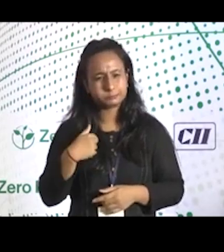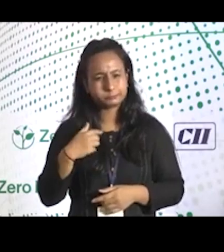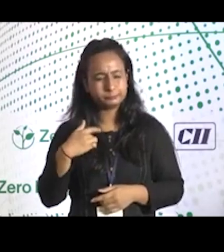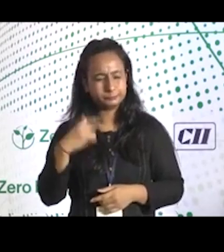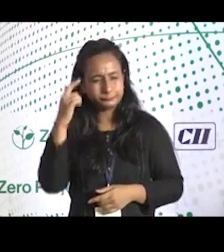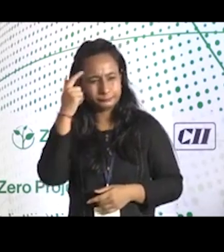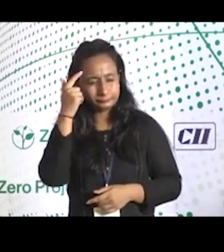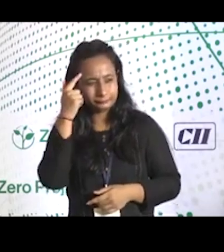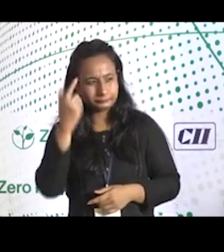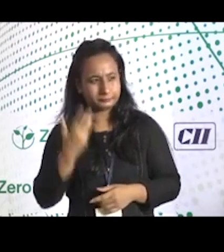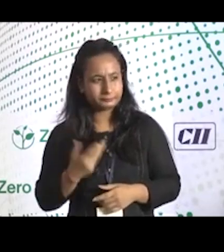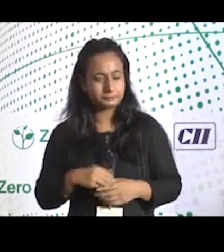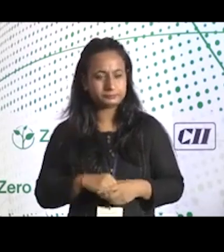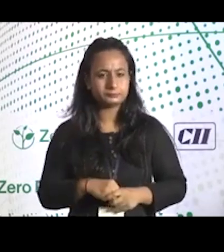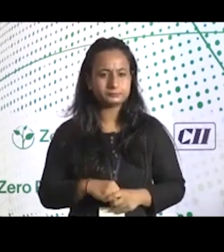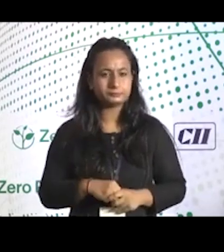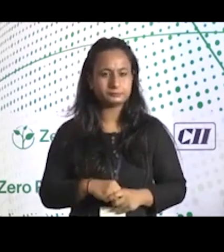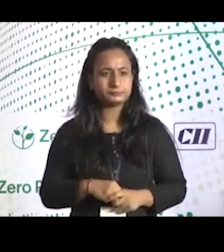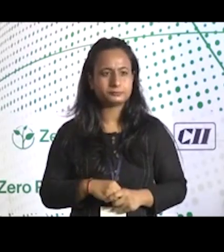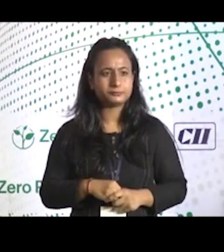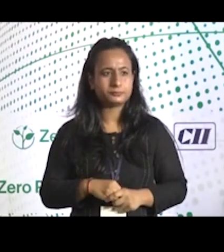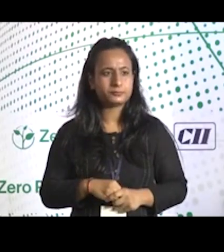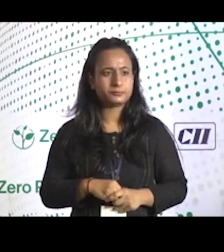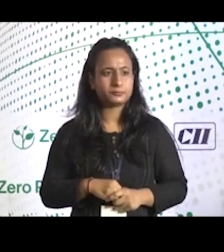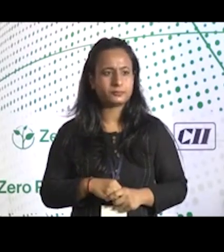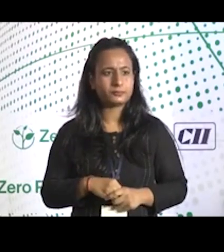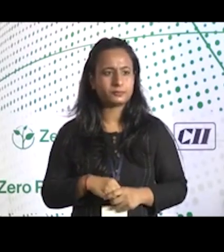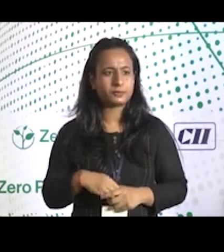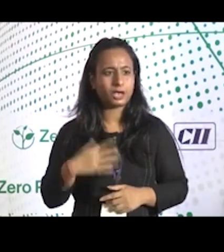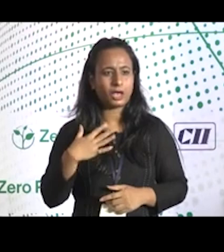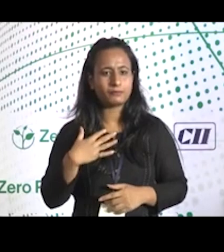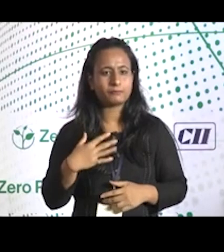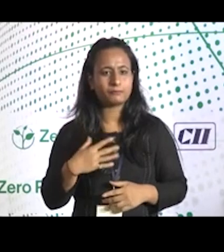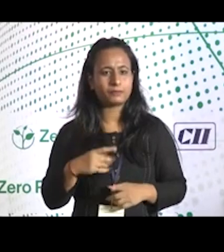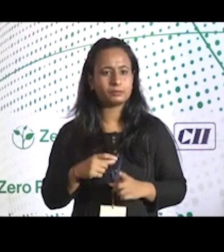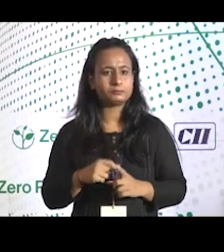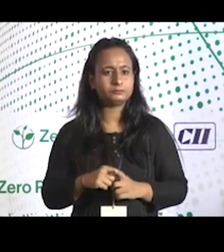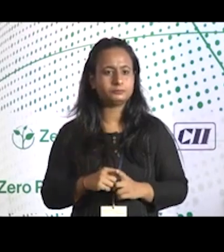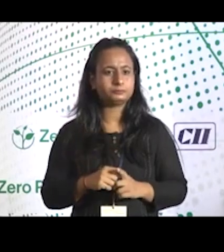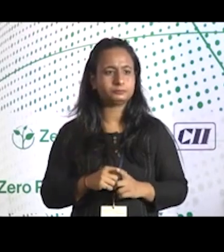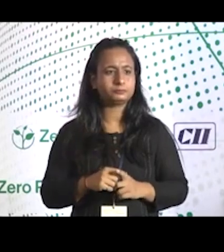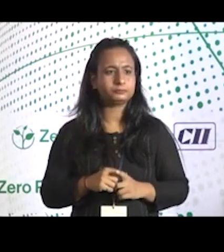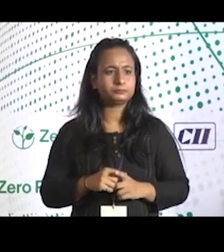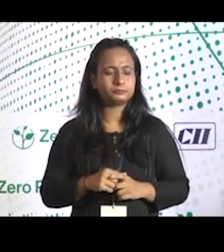over the last I've been a partner book and I've engaged with a lot of actors in the development ecosystem. Advise them.